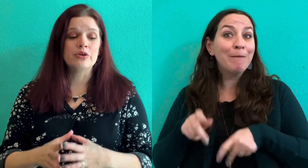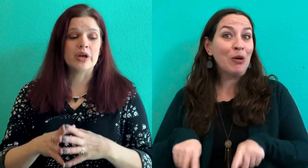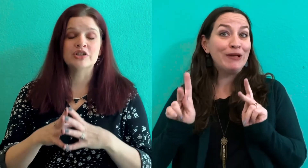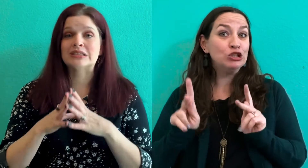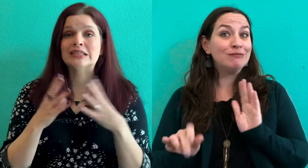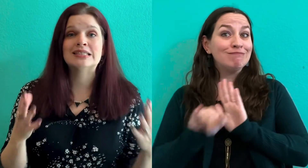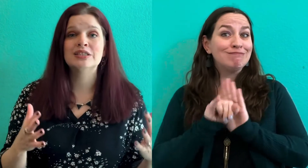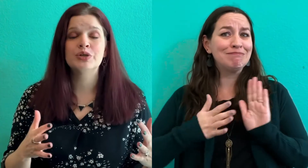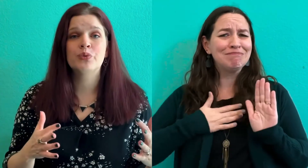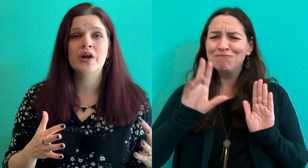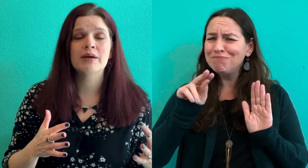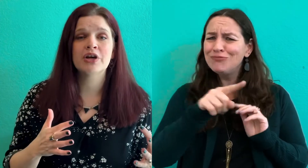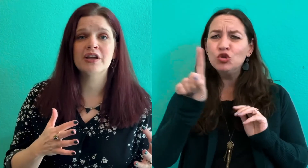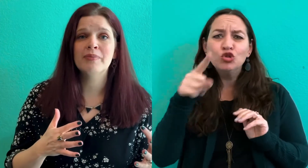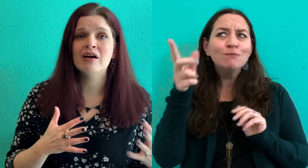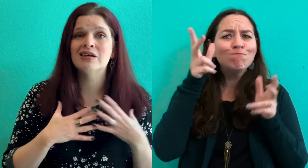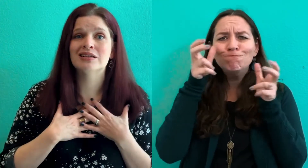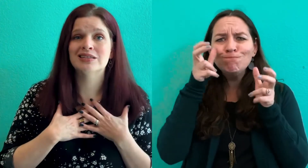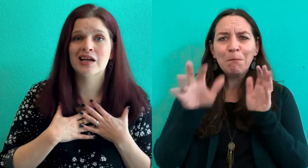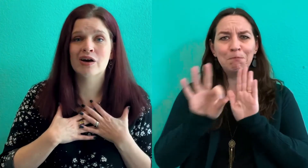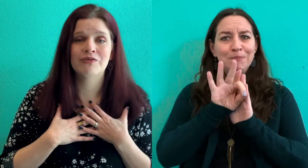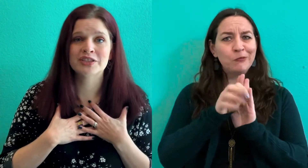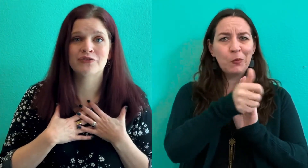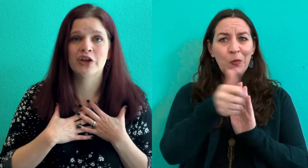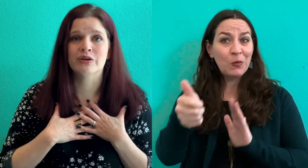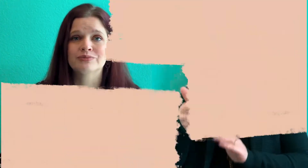You can just listen to what I'm talking about and decide how it fits for you.